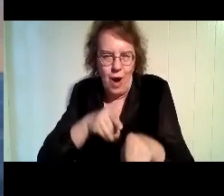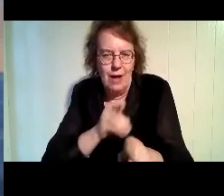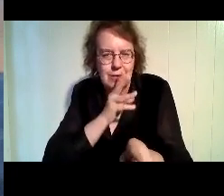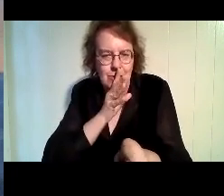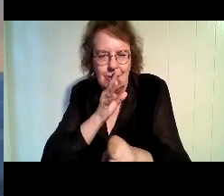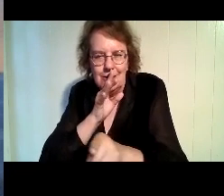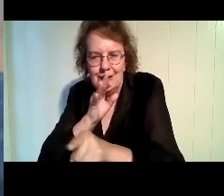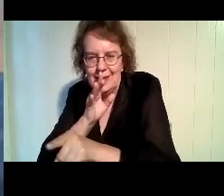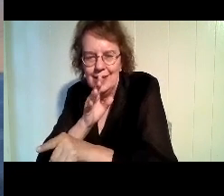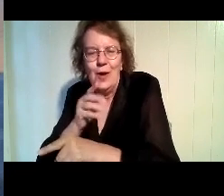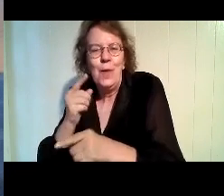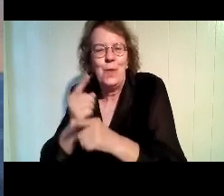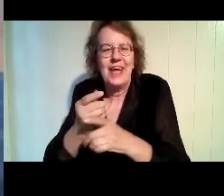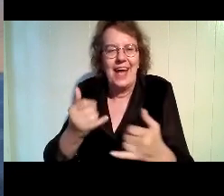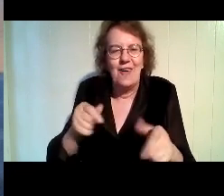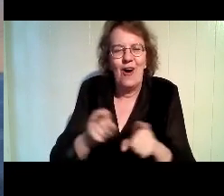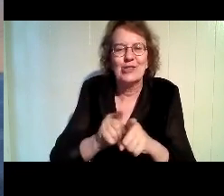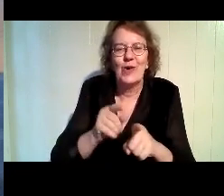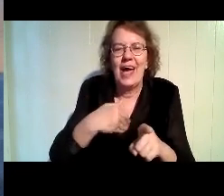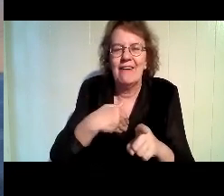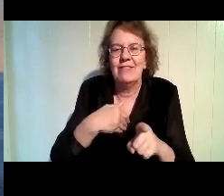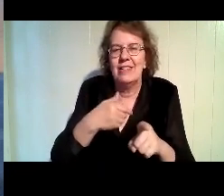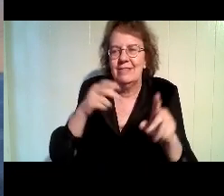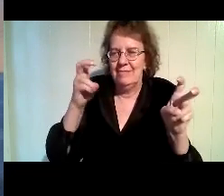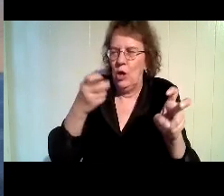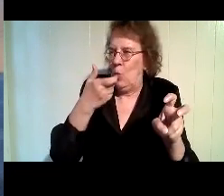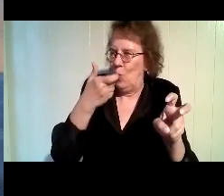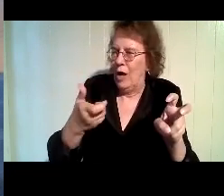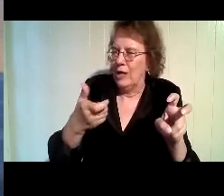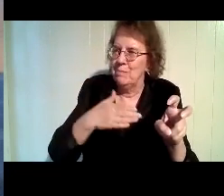Right now I also have it synced to watch my cursor for where it should start to read.